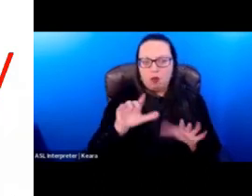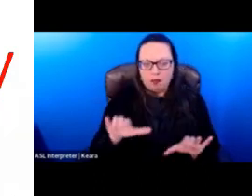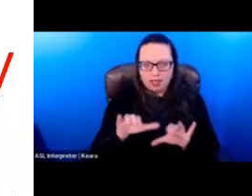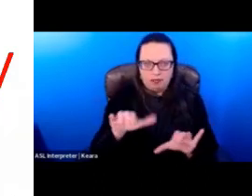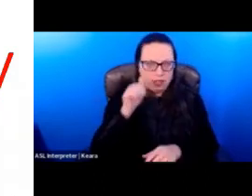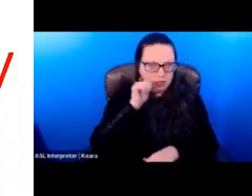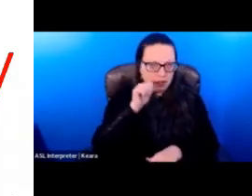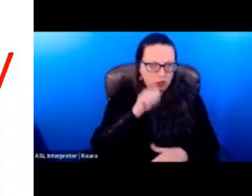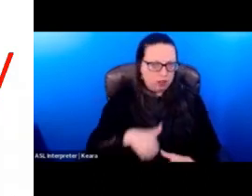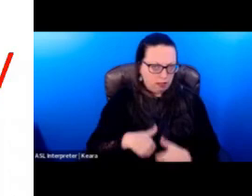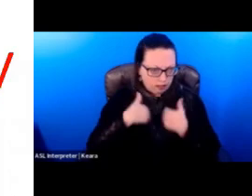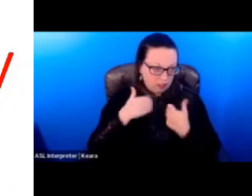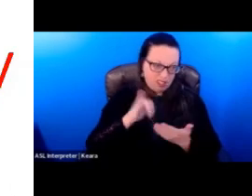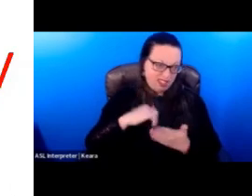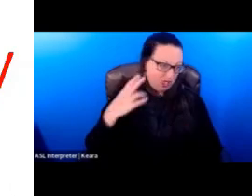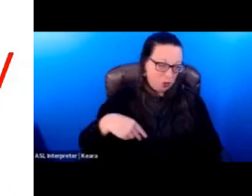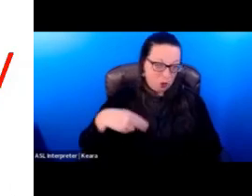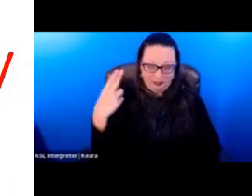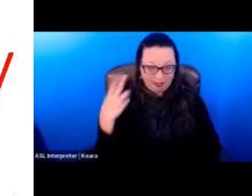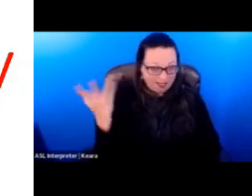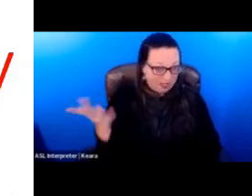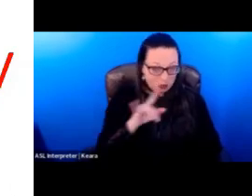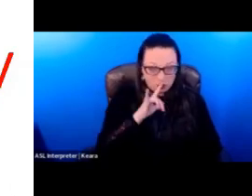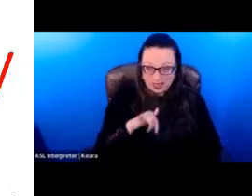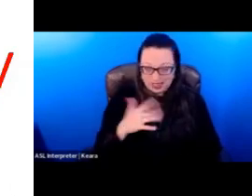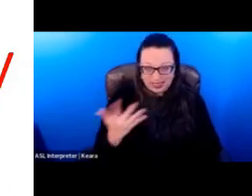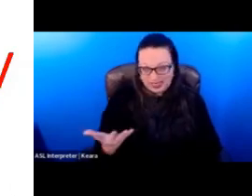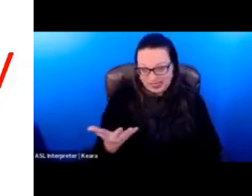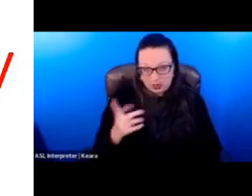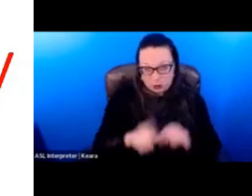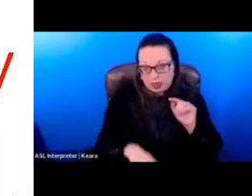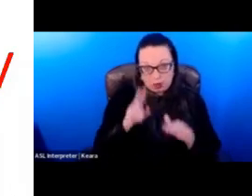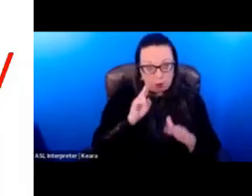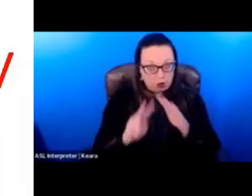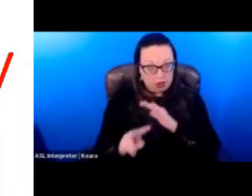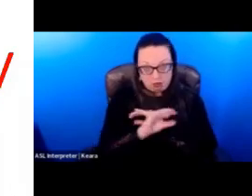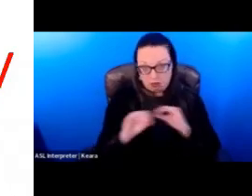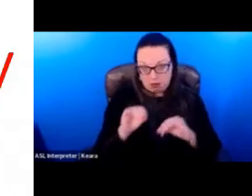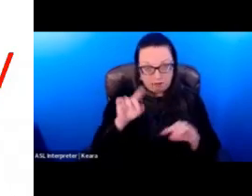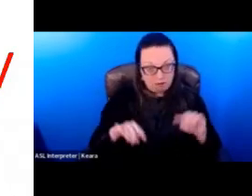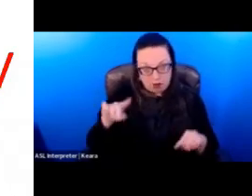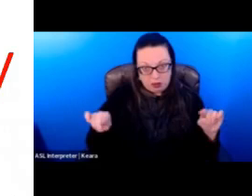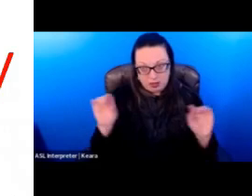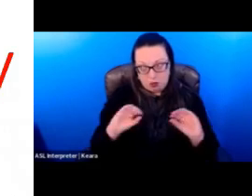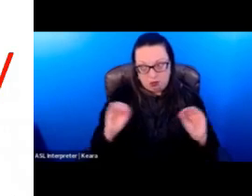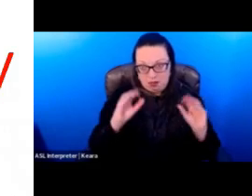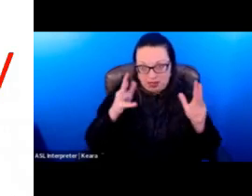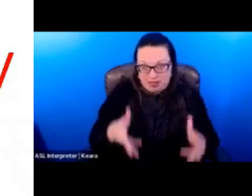that's so high that the you know, you can't really predict any variances on variance left to predict. And so all of those